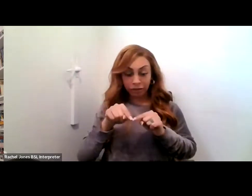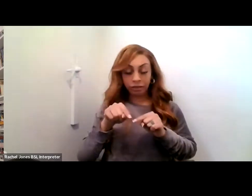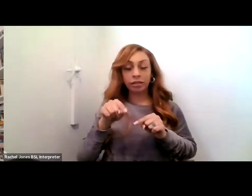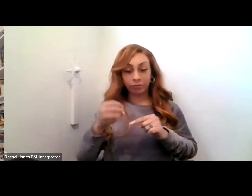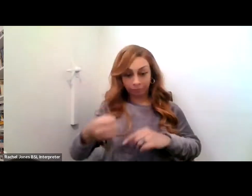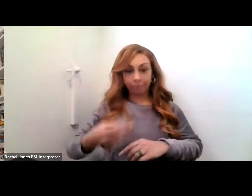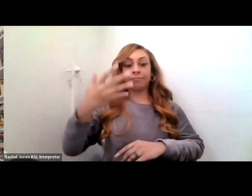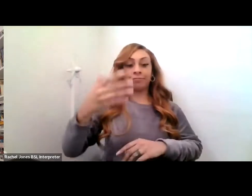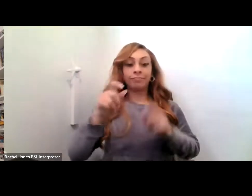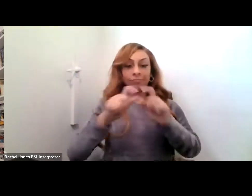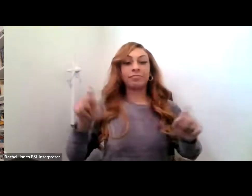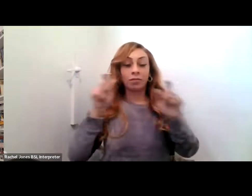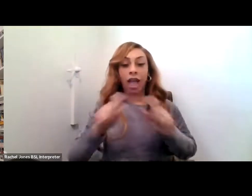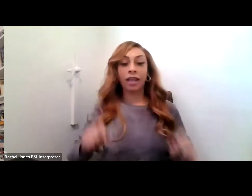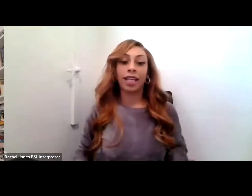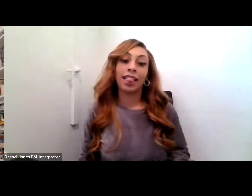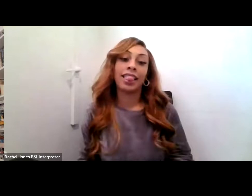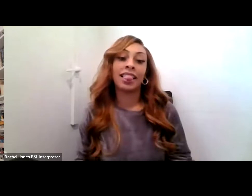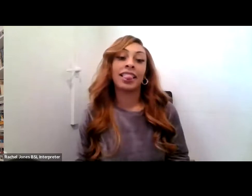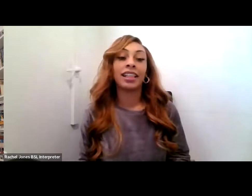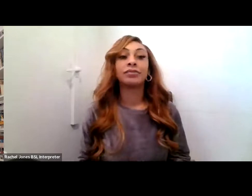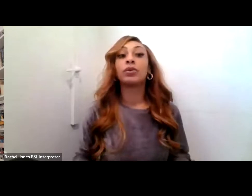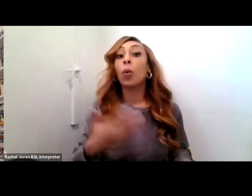or use the link in the chat which I know some of my colleagues